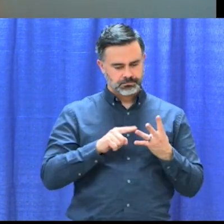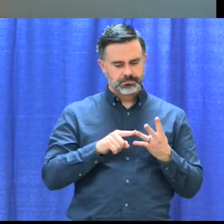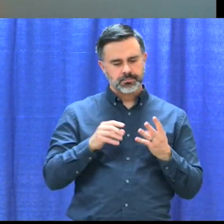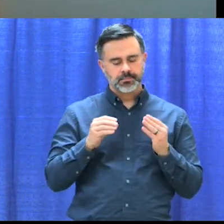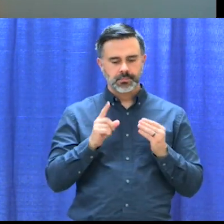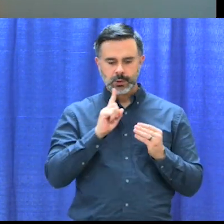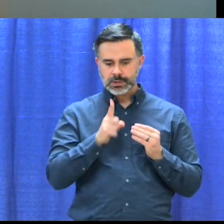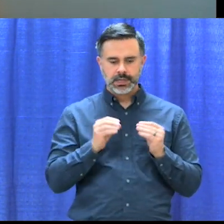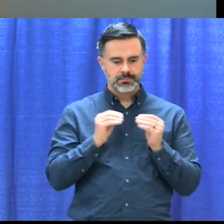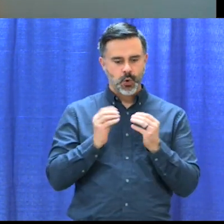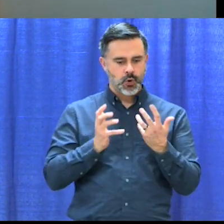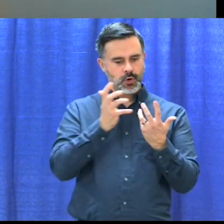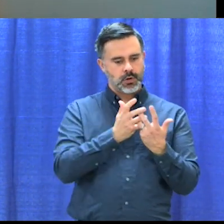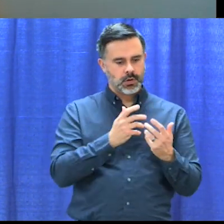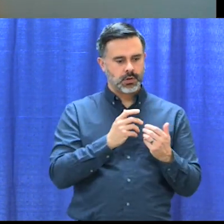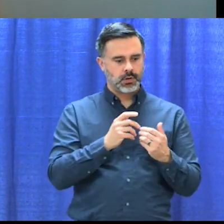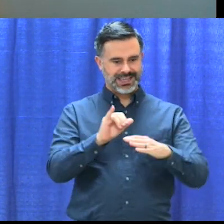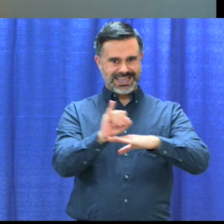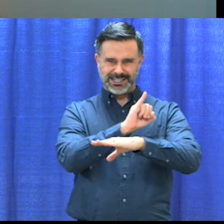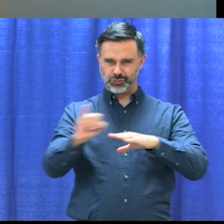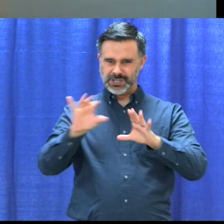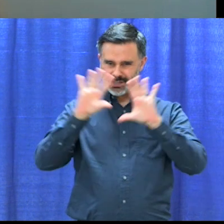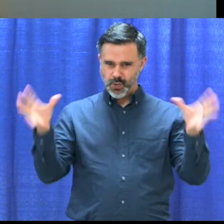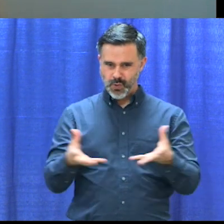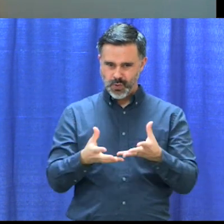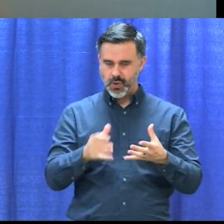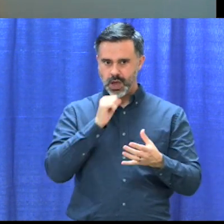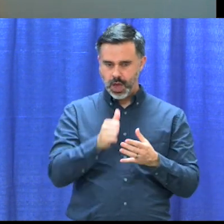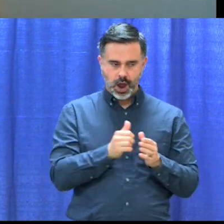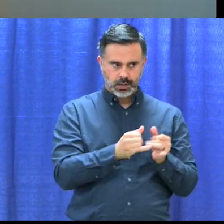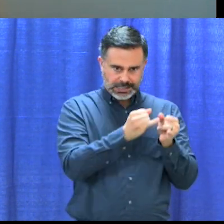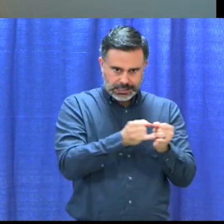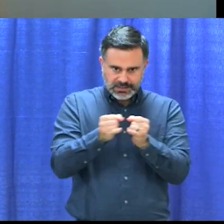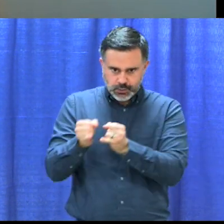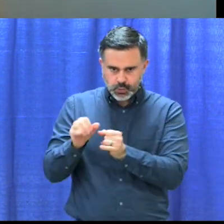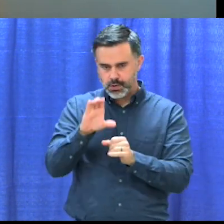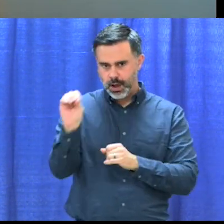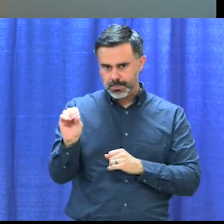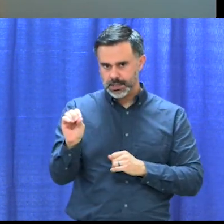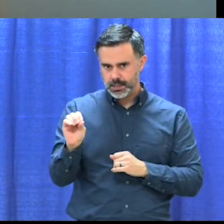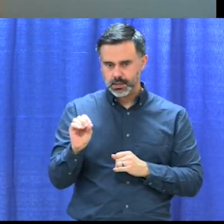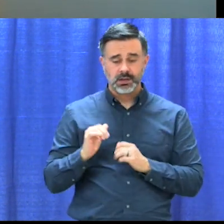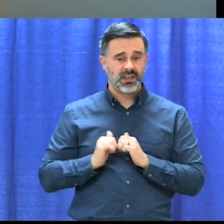to the industry as a whole rather than to each individual company by virtue of the complexity